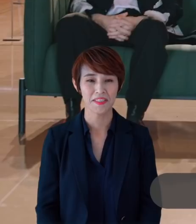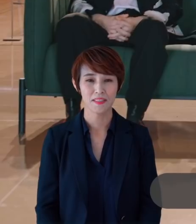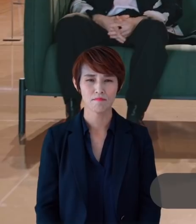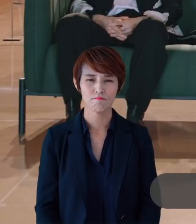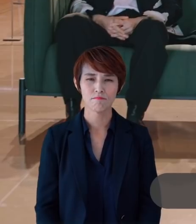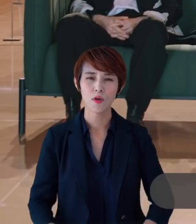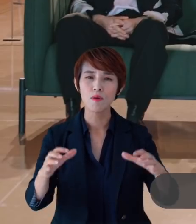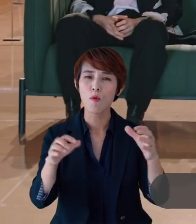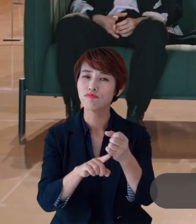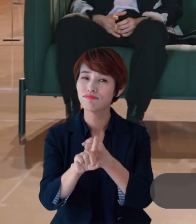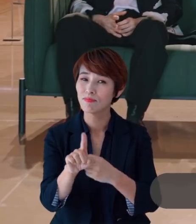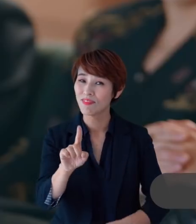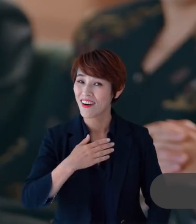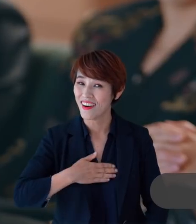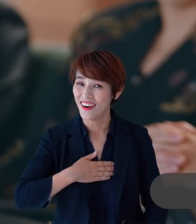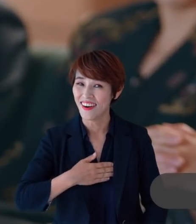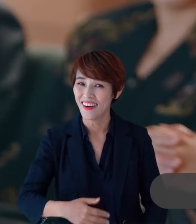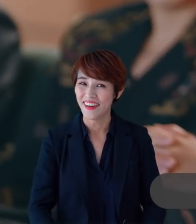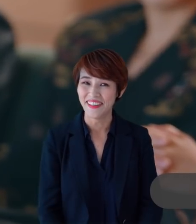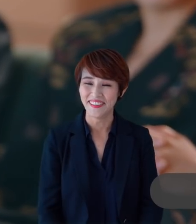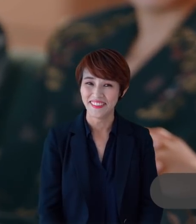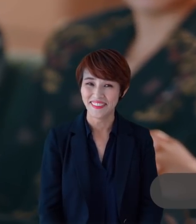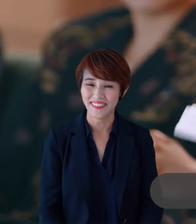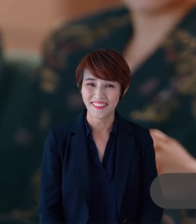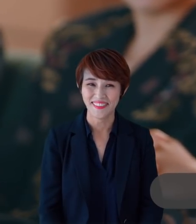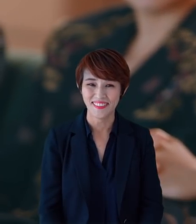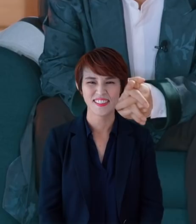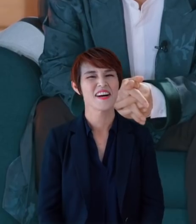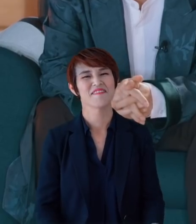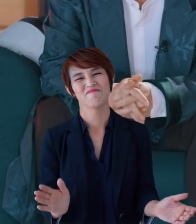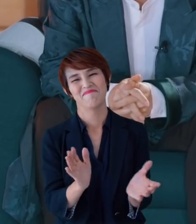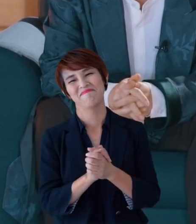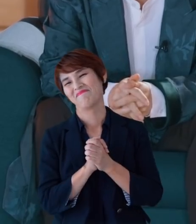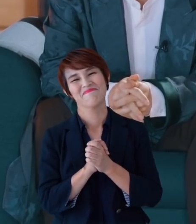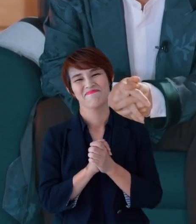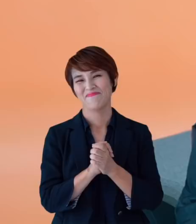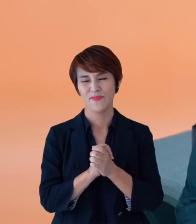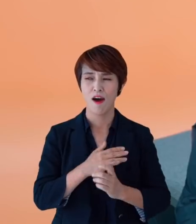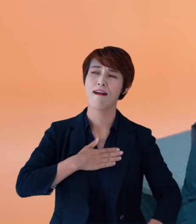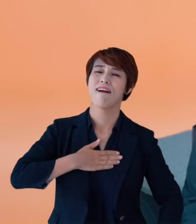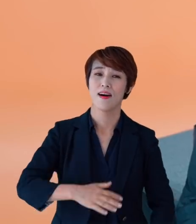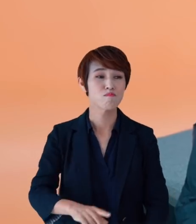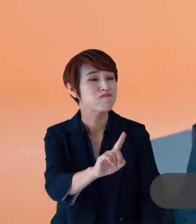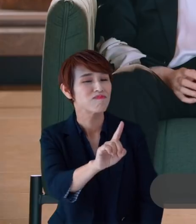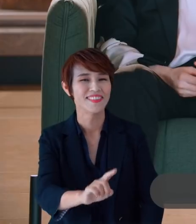Now, do you know why we have gathered here again? j-hope: Oh, you guys know? Jin: Of course, I know Why are we here?